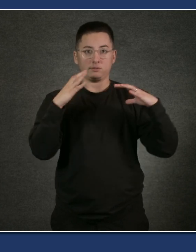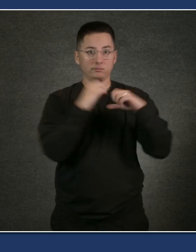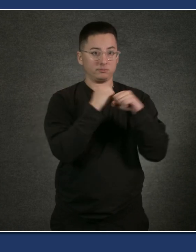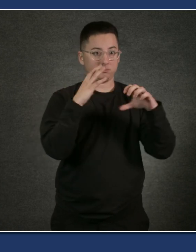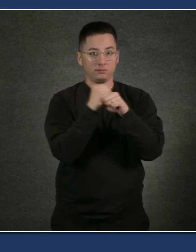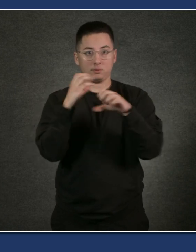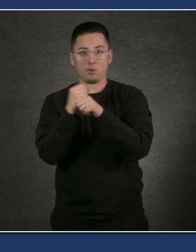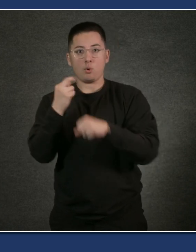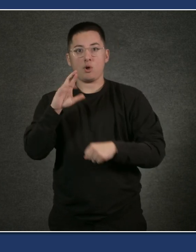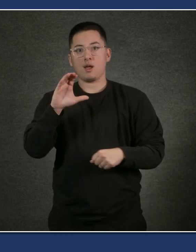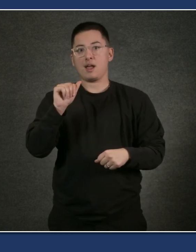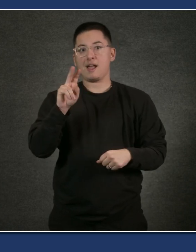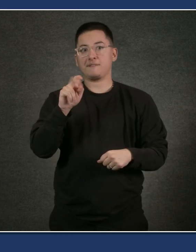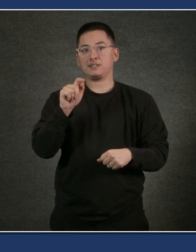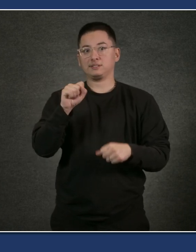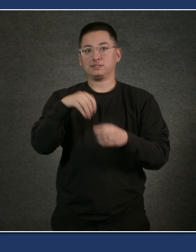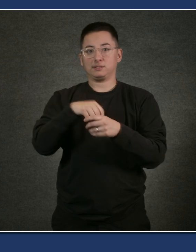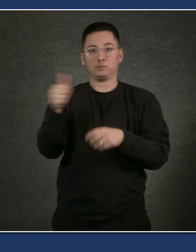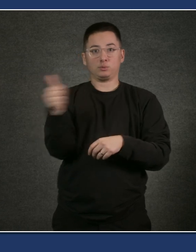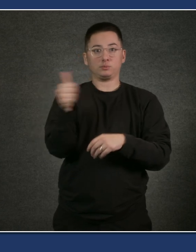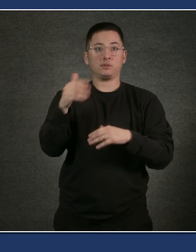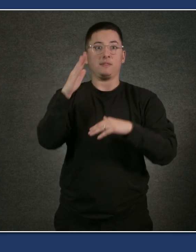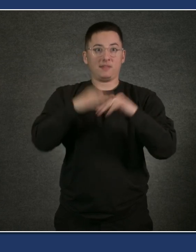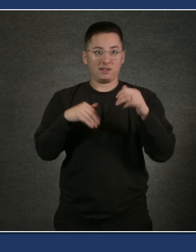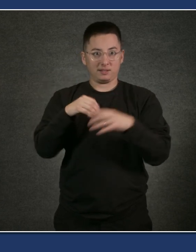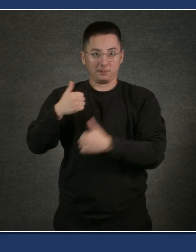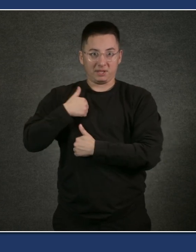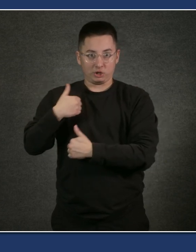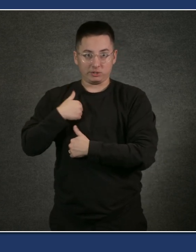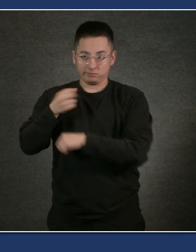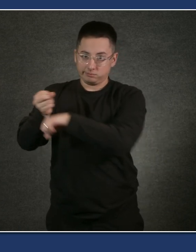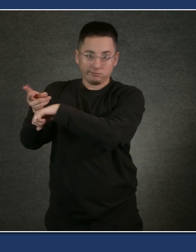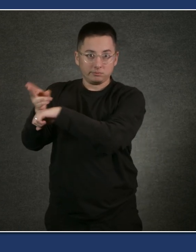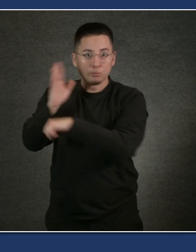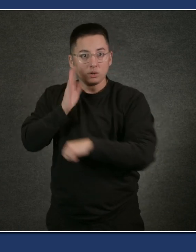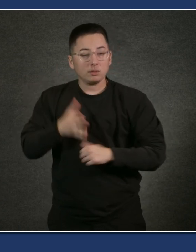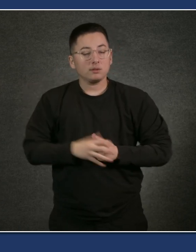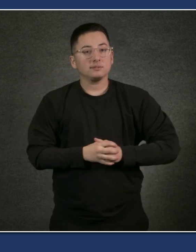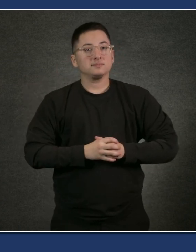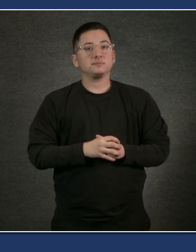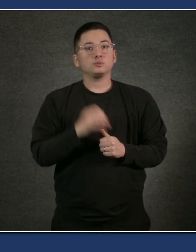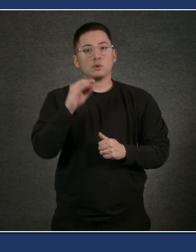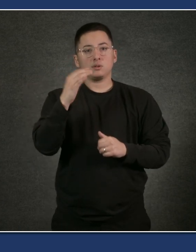Let me start by giving you a little bit of background. Reimbursement rates for the Department